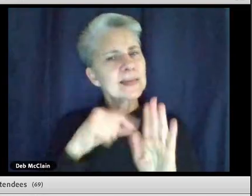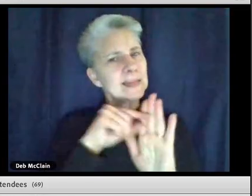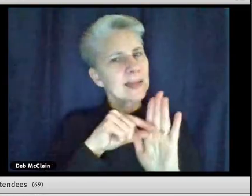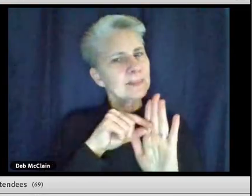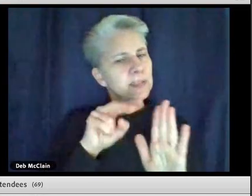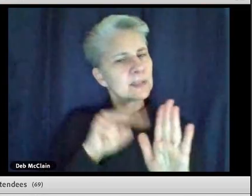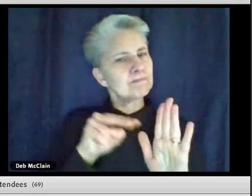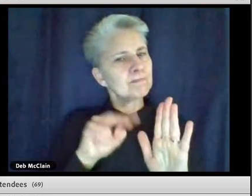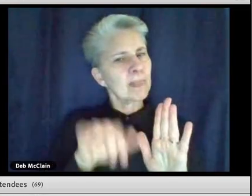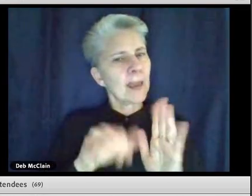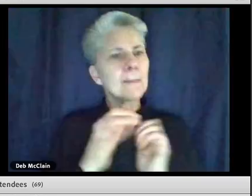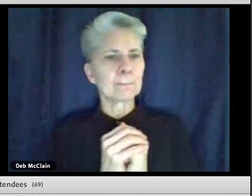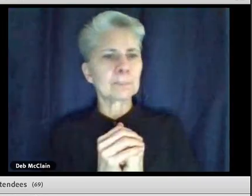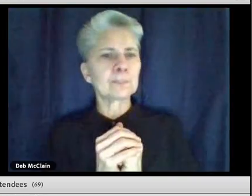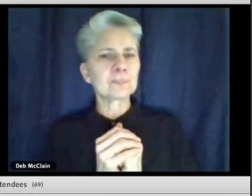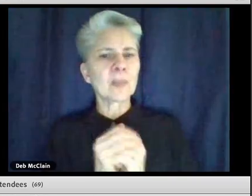Without overwhelming people, right?